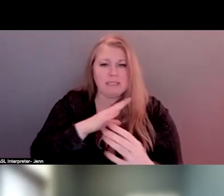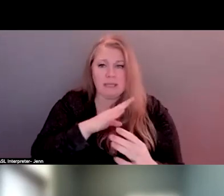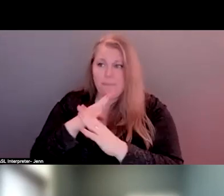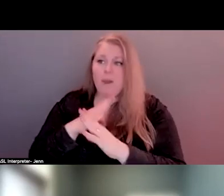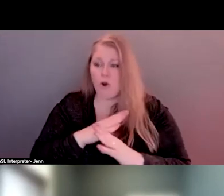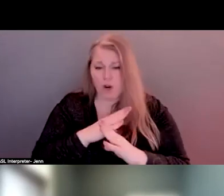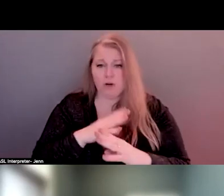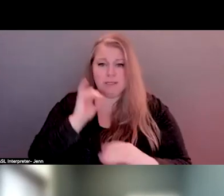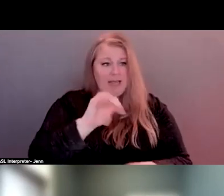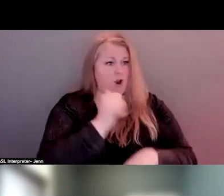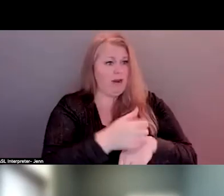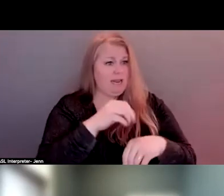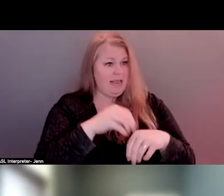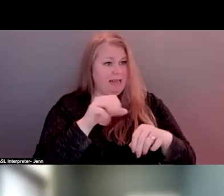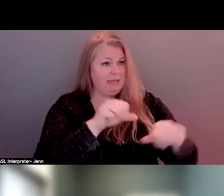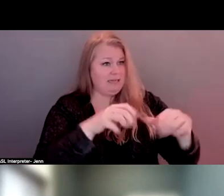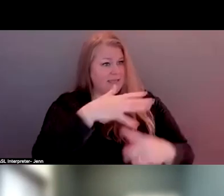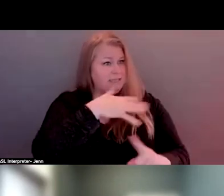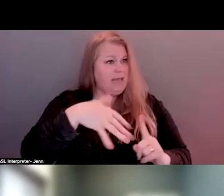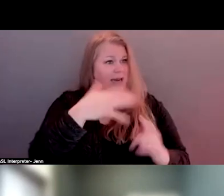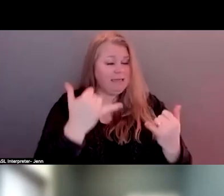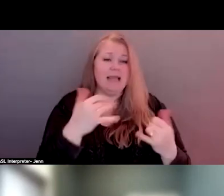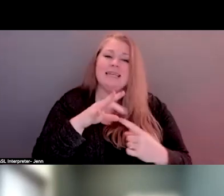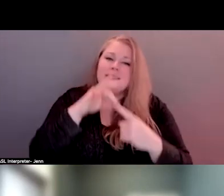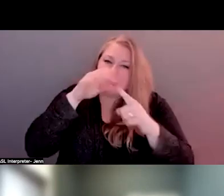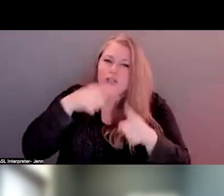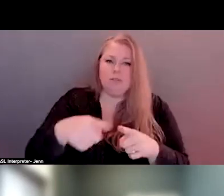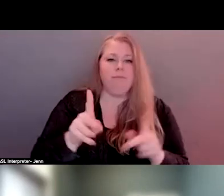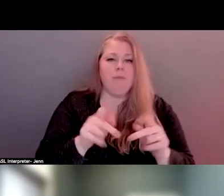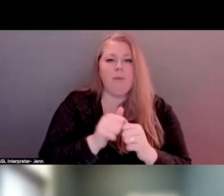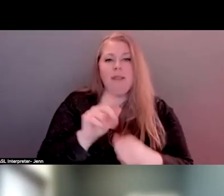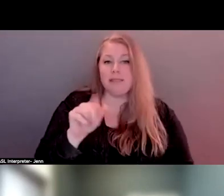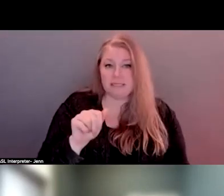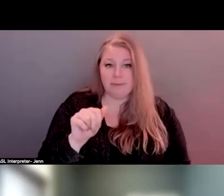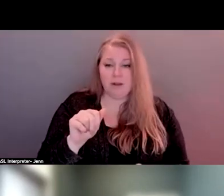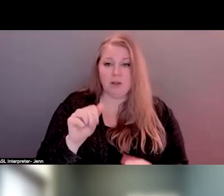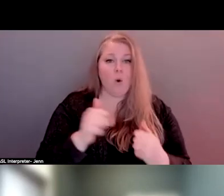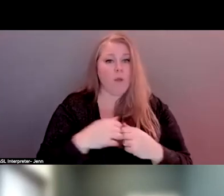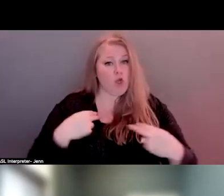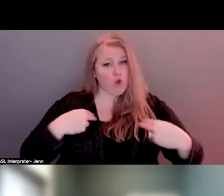today, particularly for people with disabilities, whether they are human-computer interaction barriers today